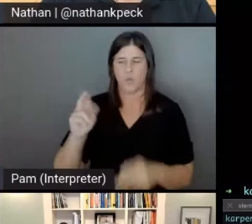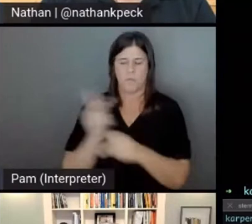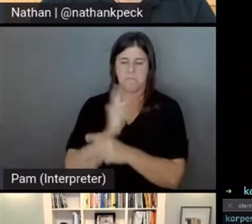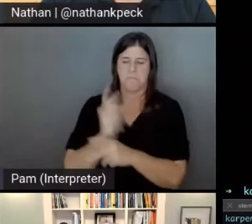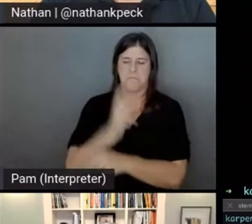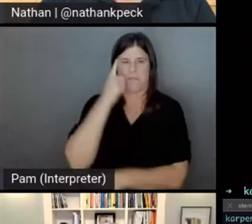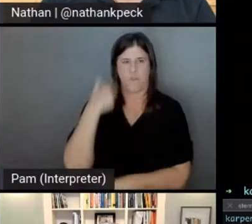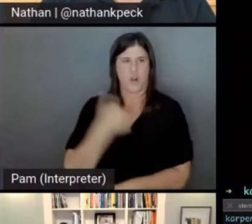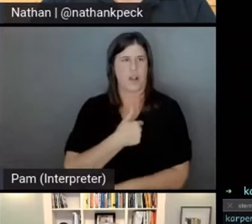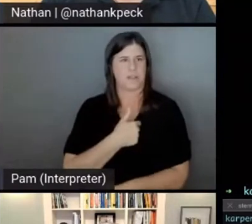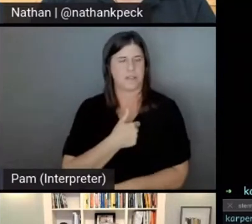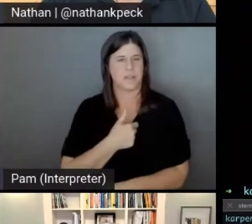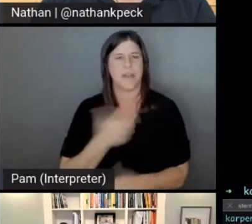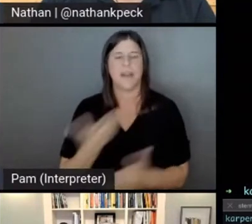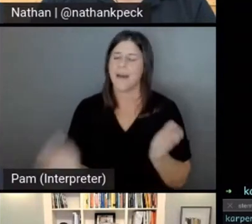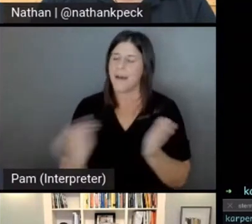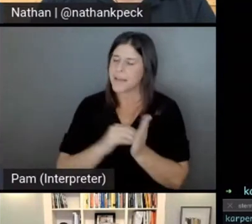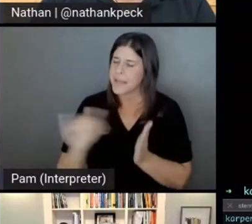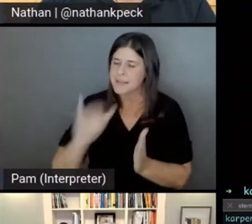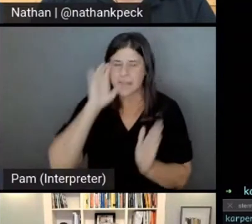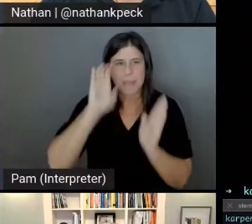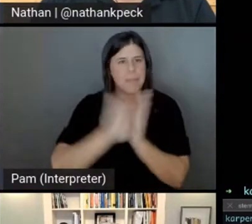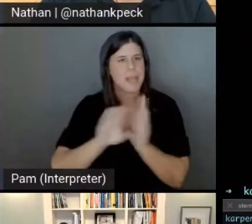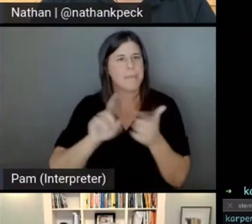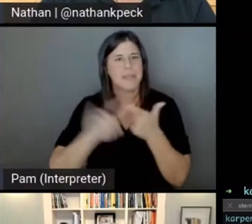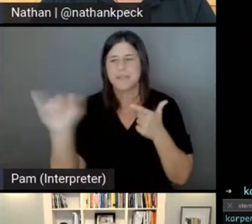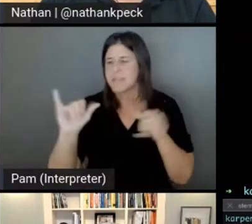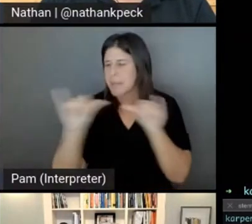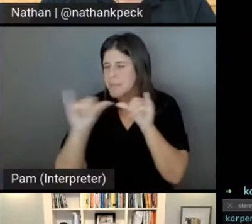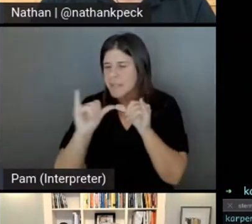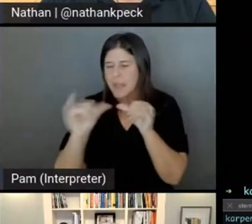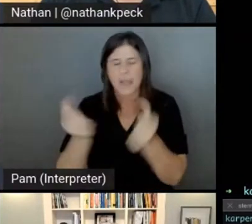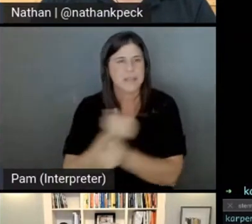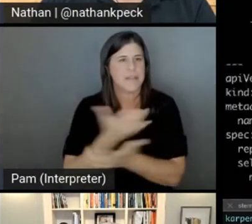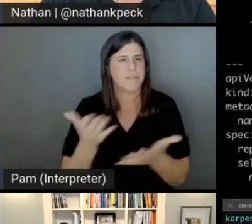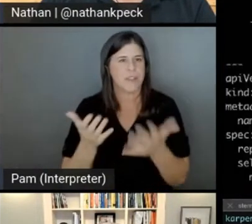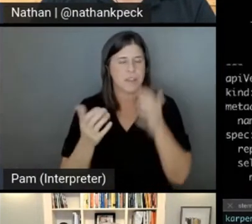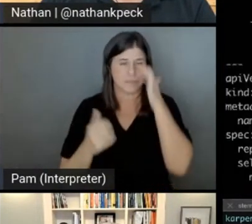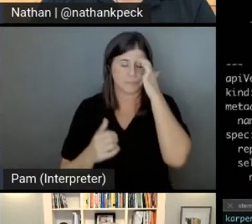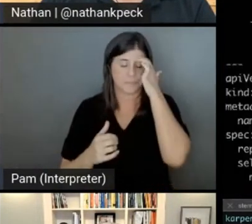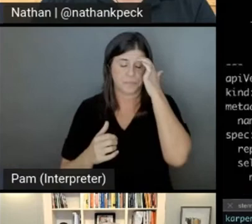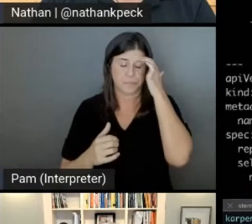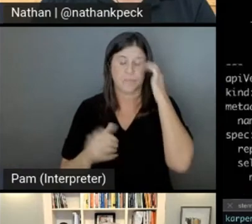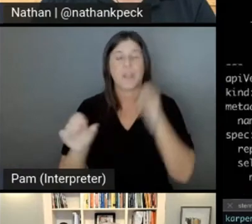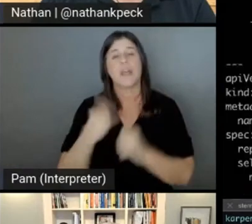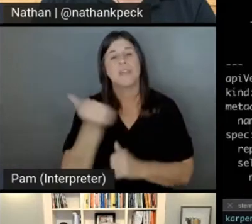Again, it's the same image, the same size. And the other thing I want to point you to is